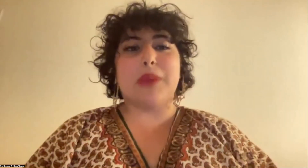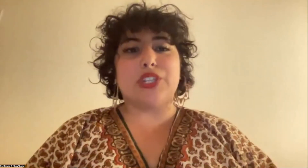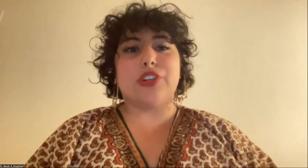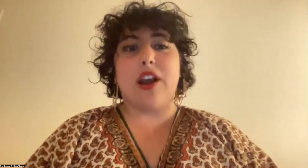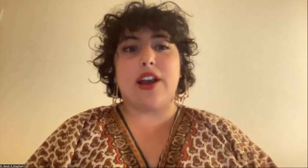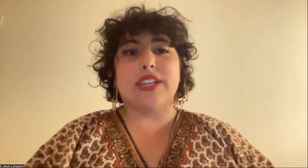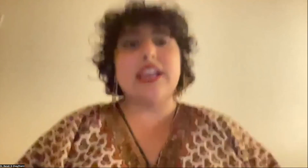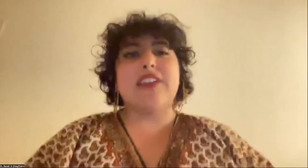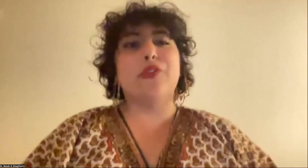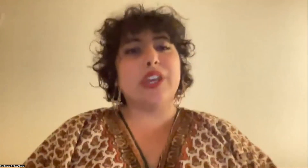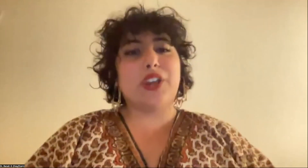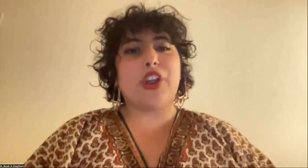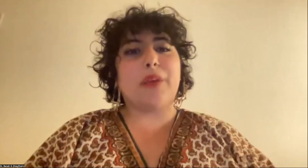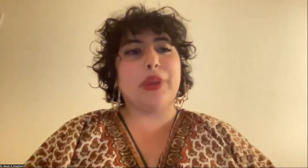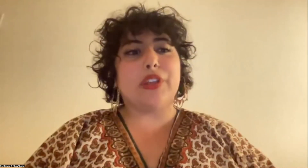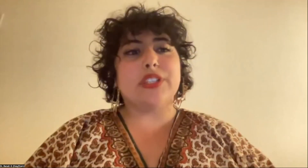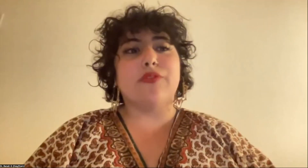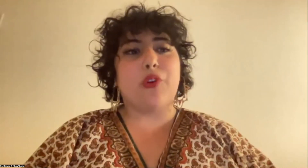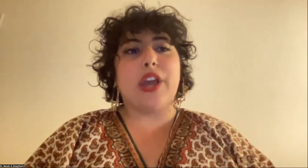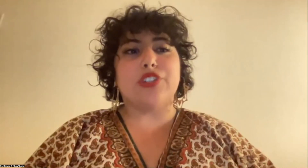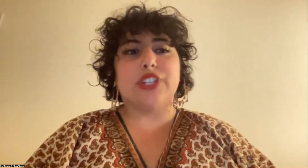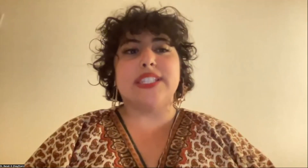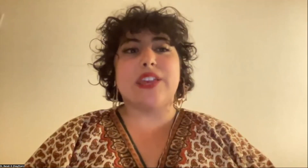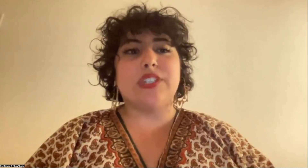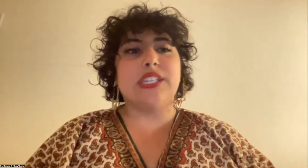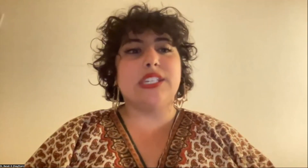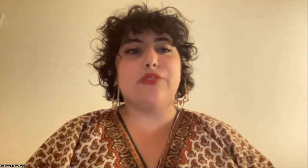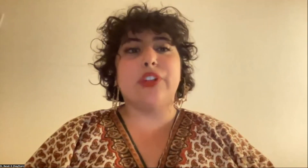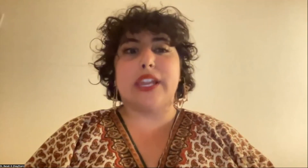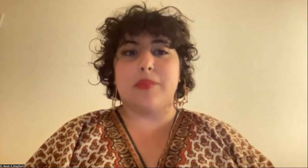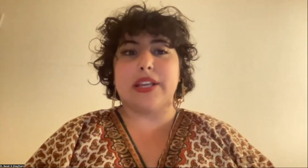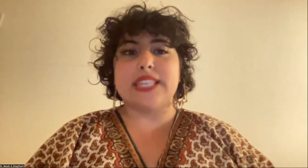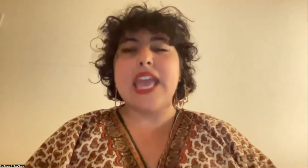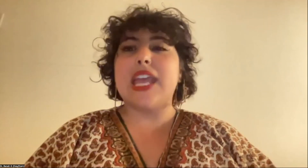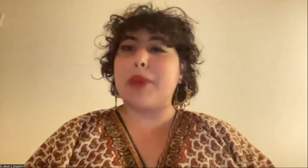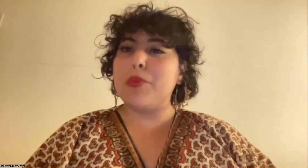measured god in the reoccurring appearance of four hundred and seventeen different ladybugs in my